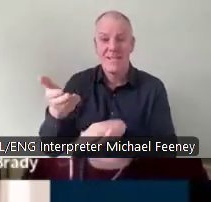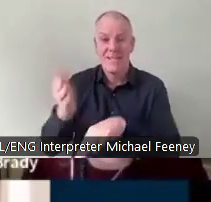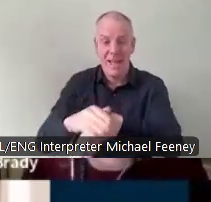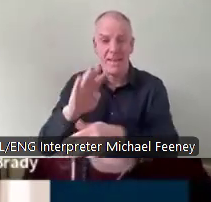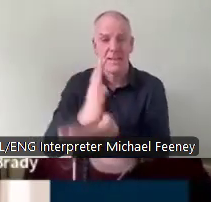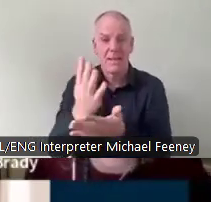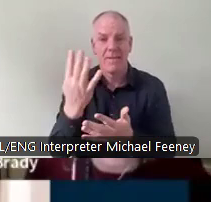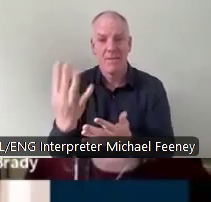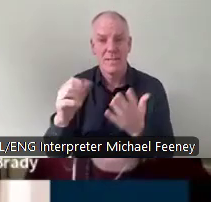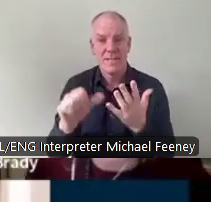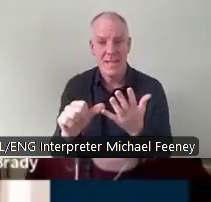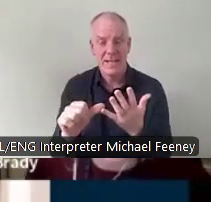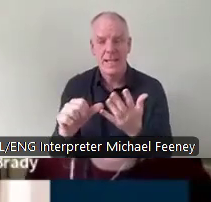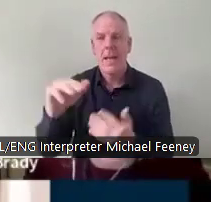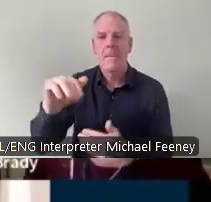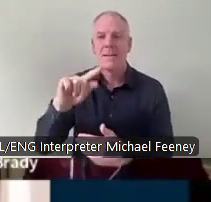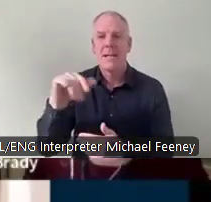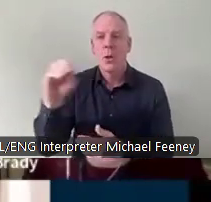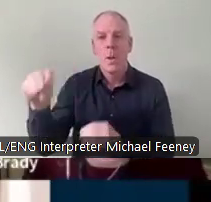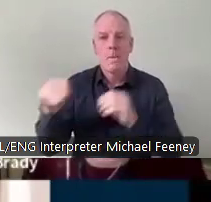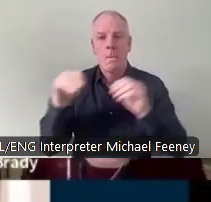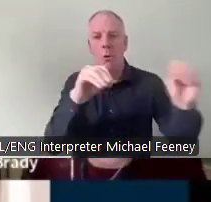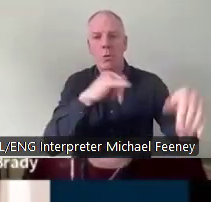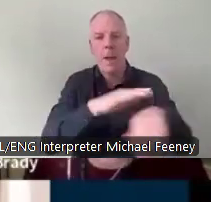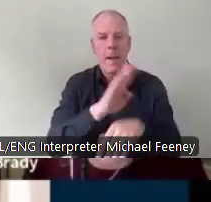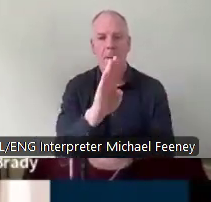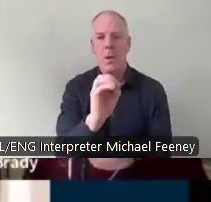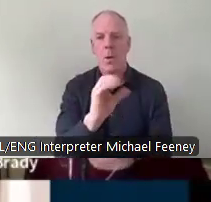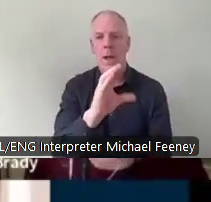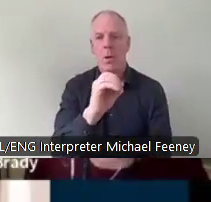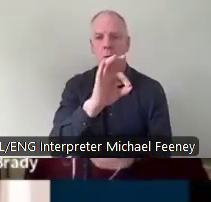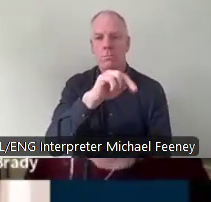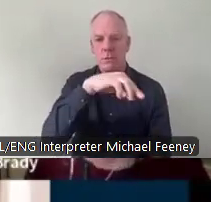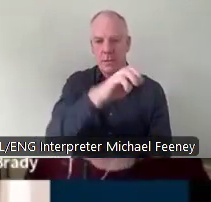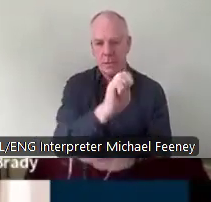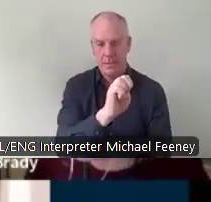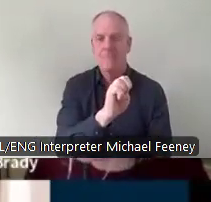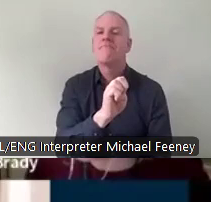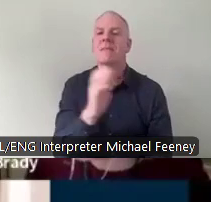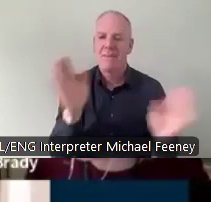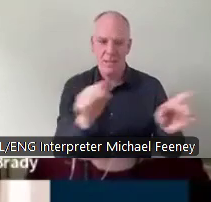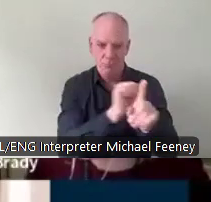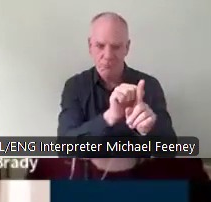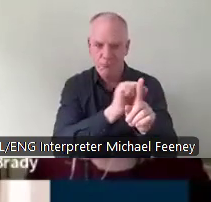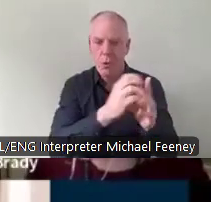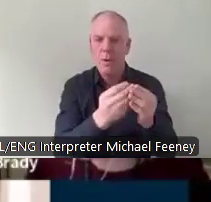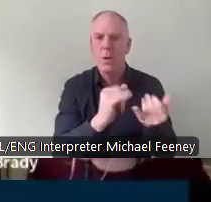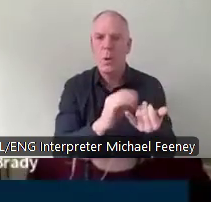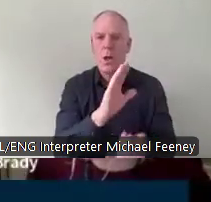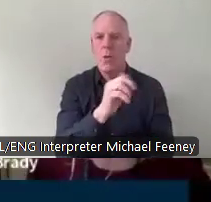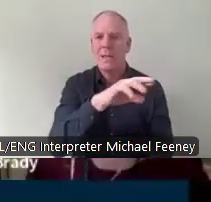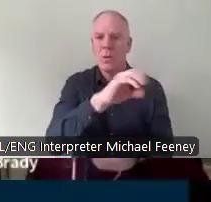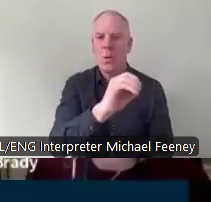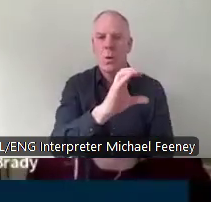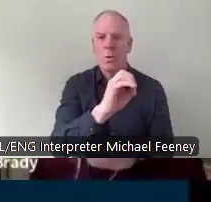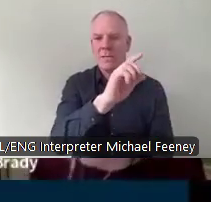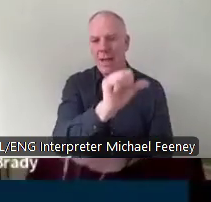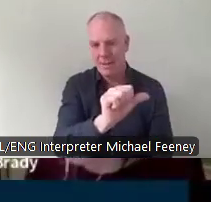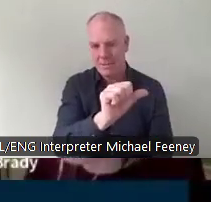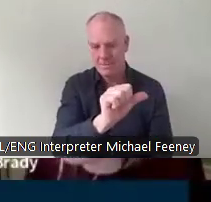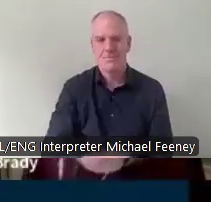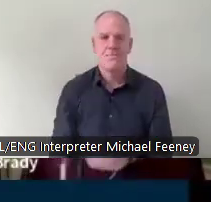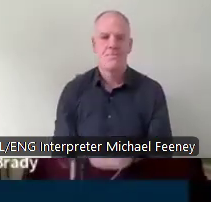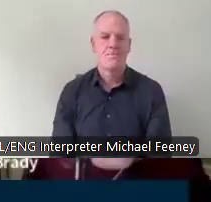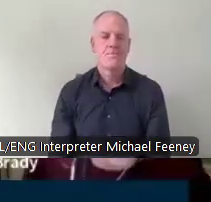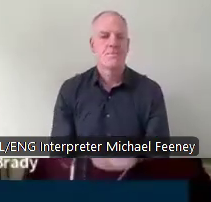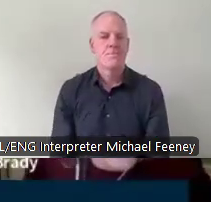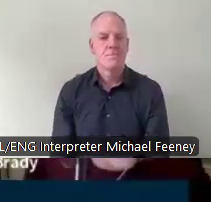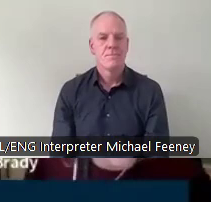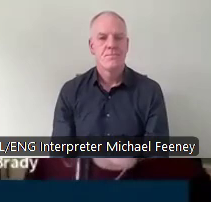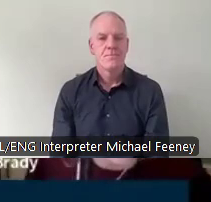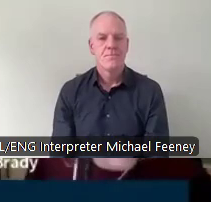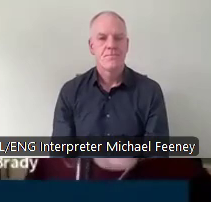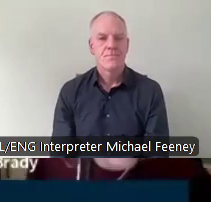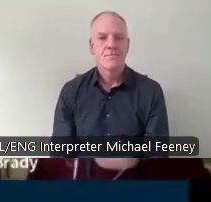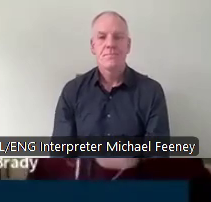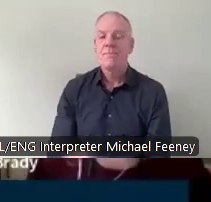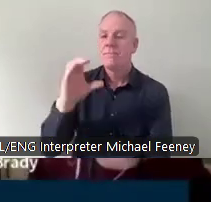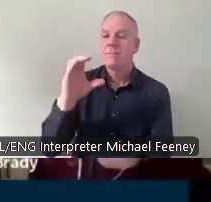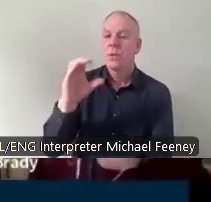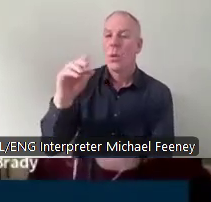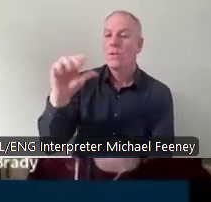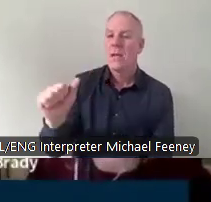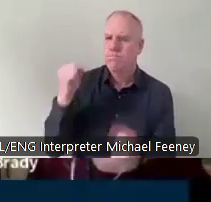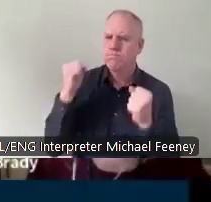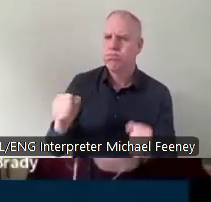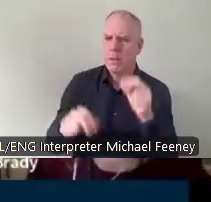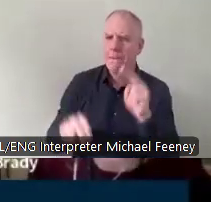Mazzolino is believed to have moved to Bologna, where he completed his training in the workshop of Lorenzo Costa. Costa was a prominent painter who, like Mazzolino, was